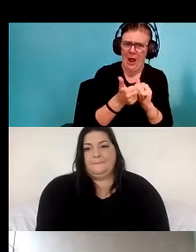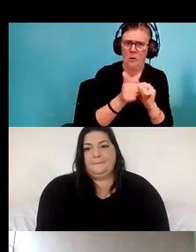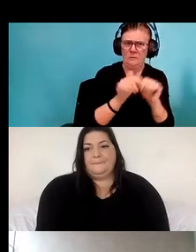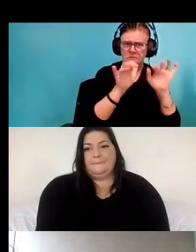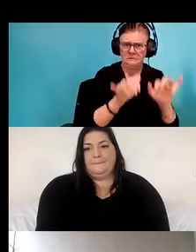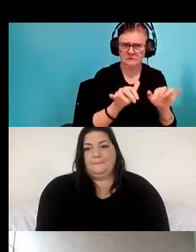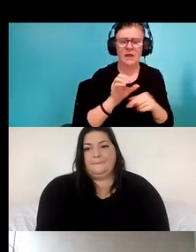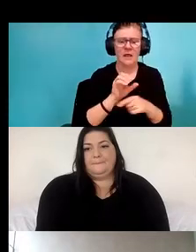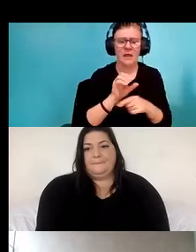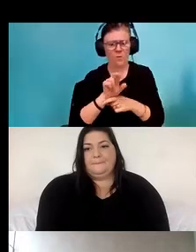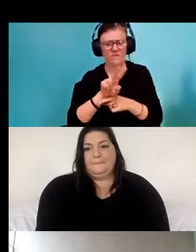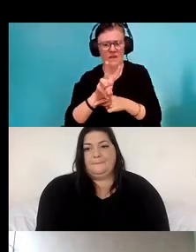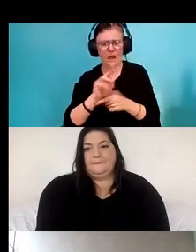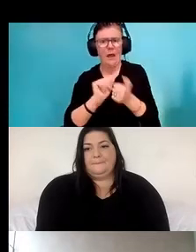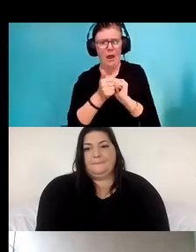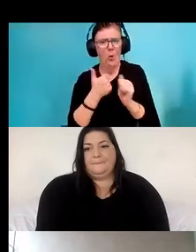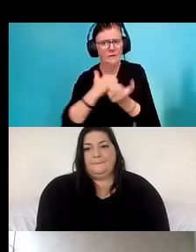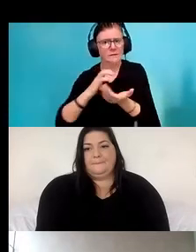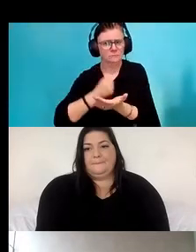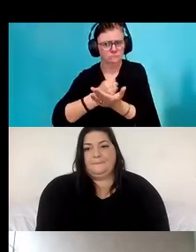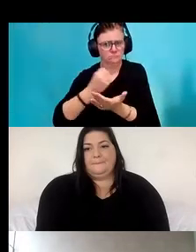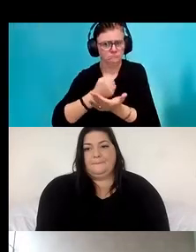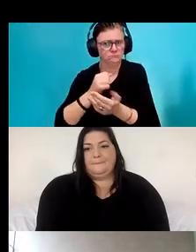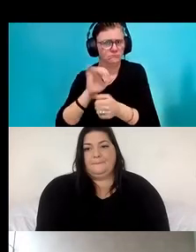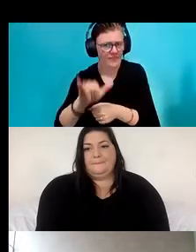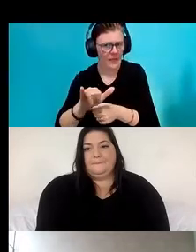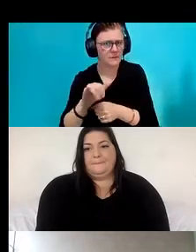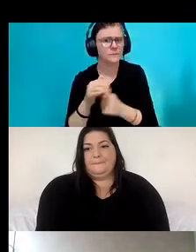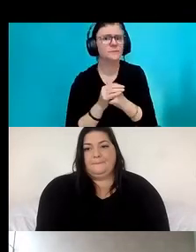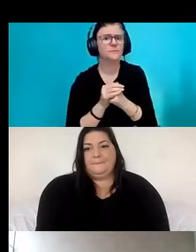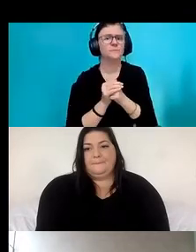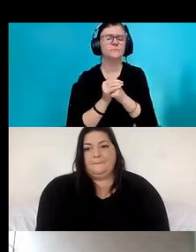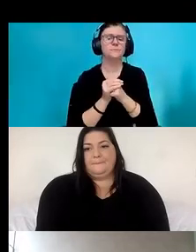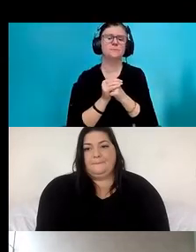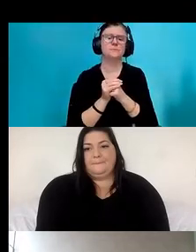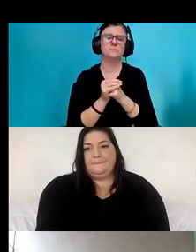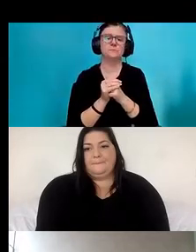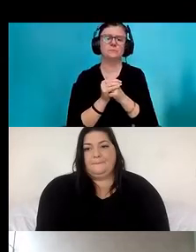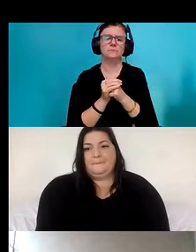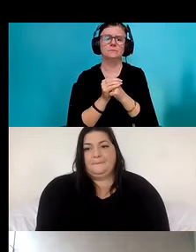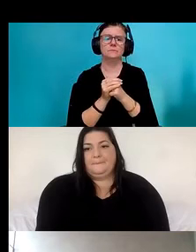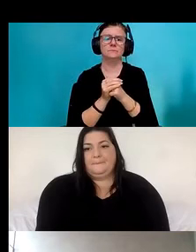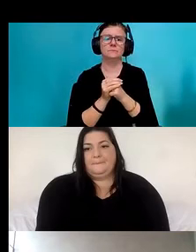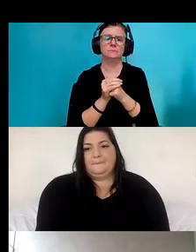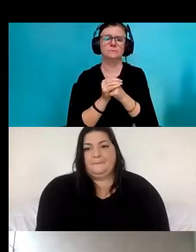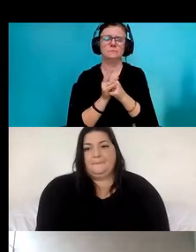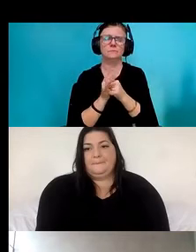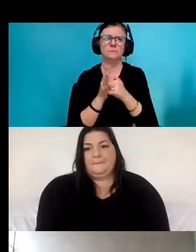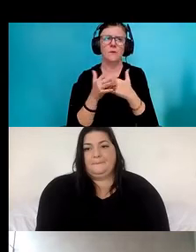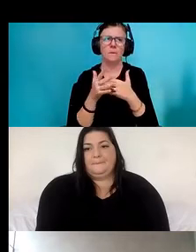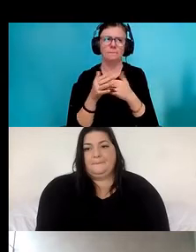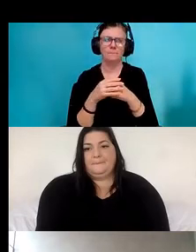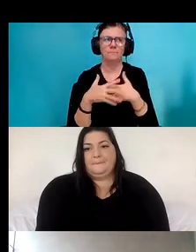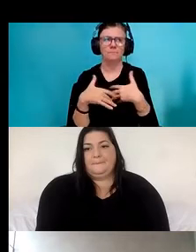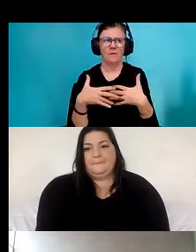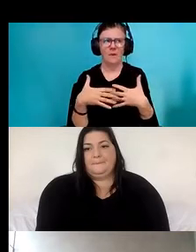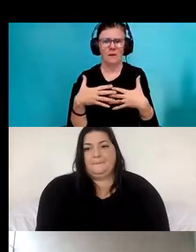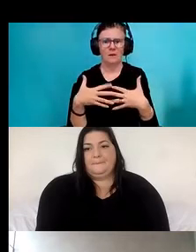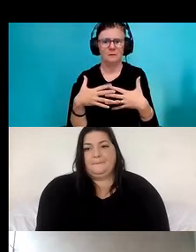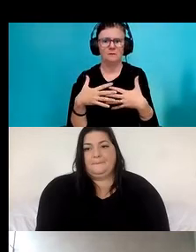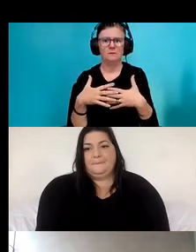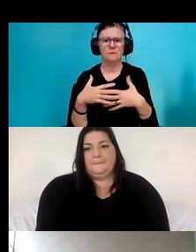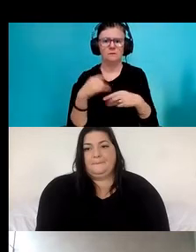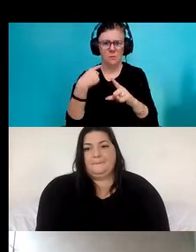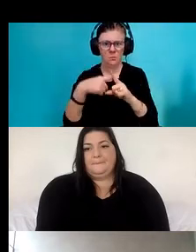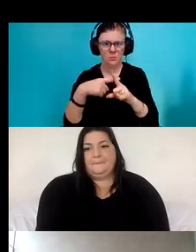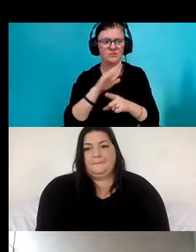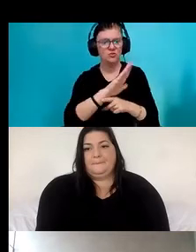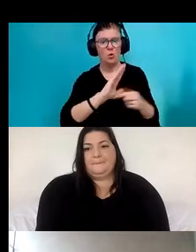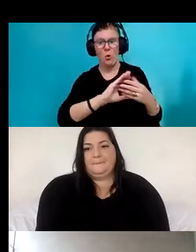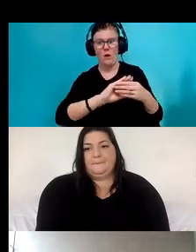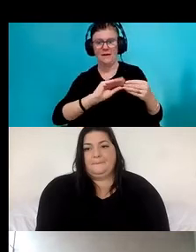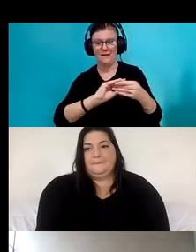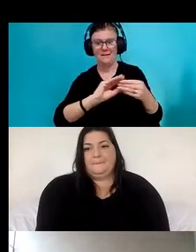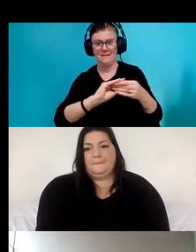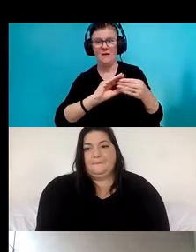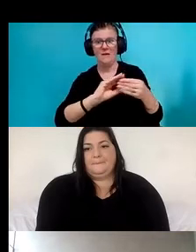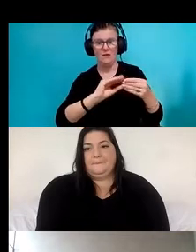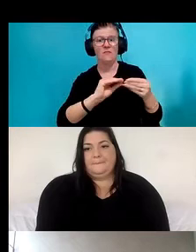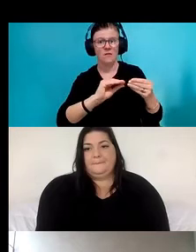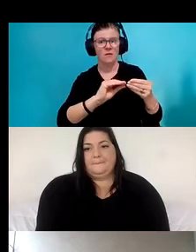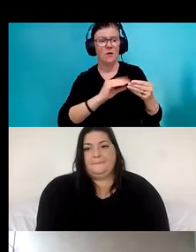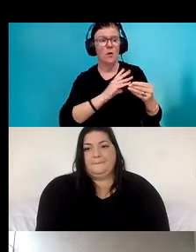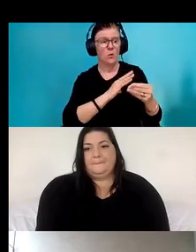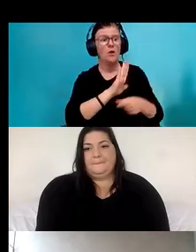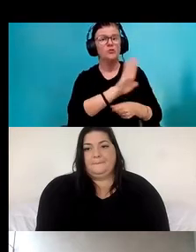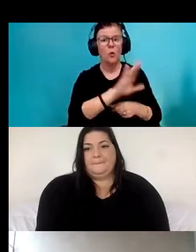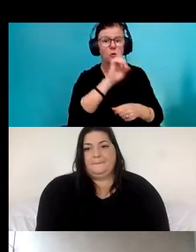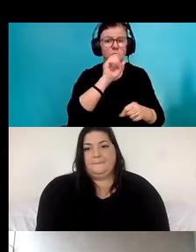and we'll also go into how your narrative can help convey--